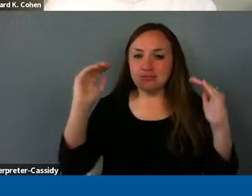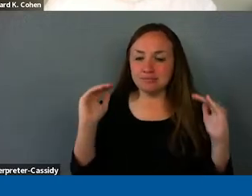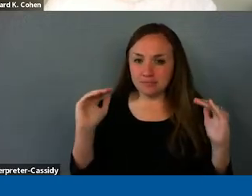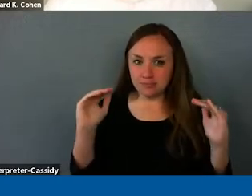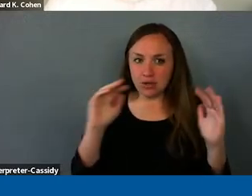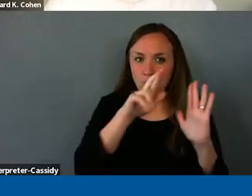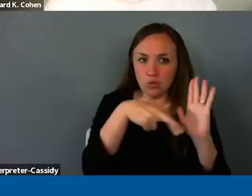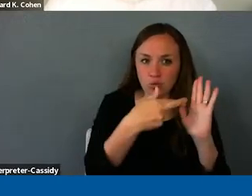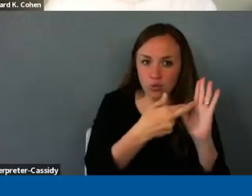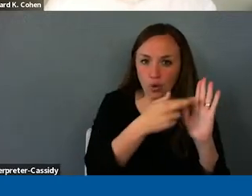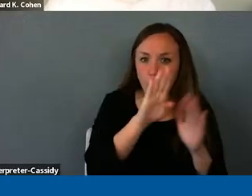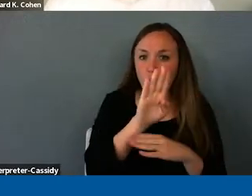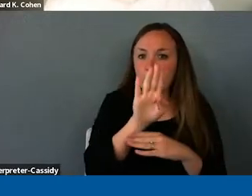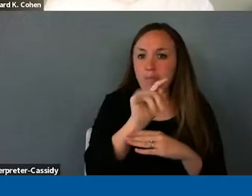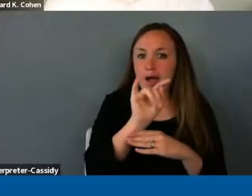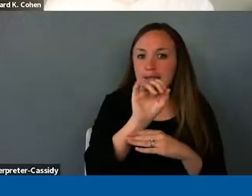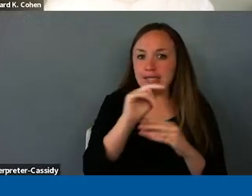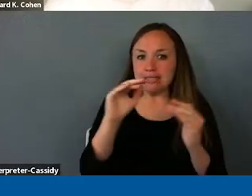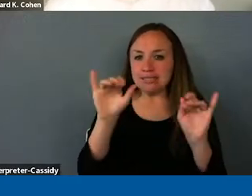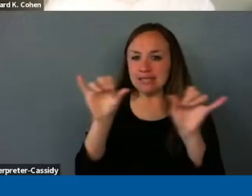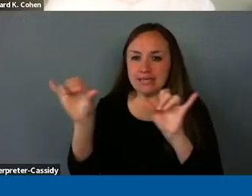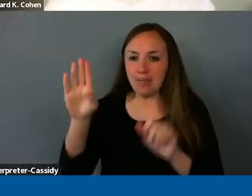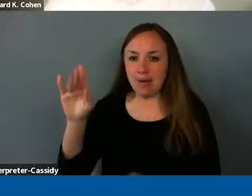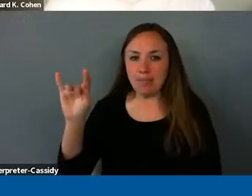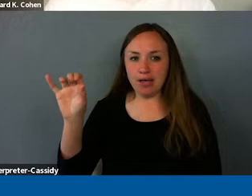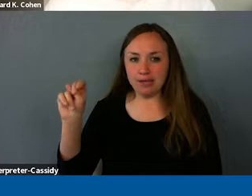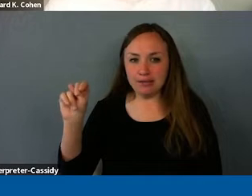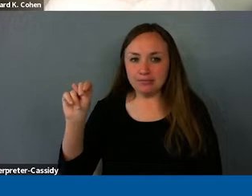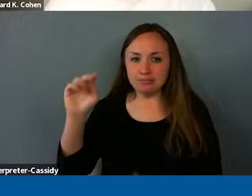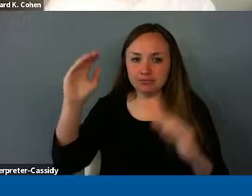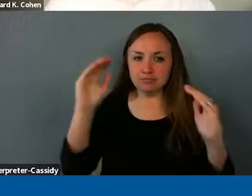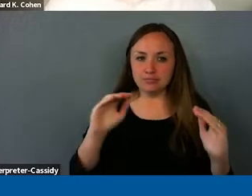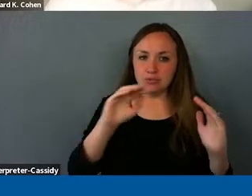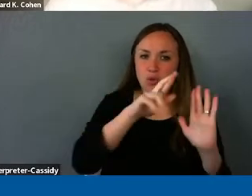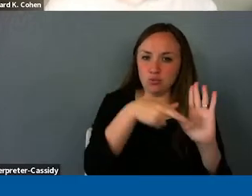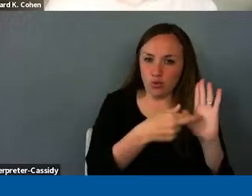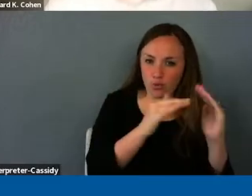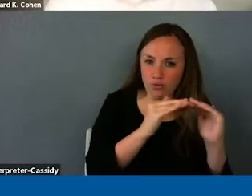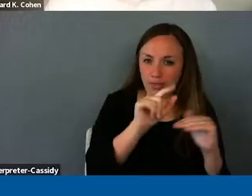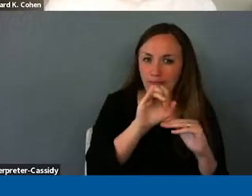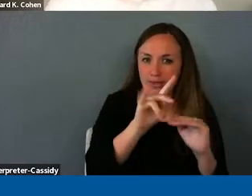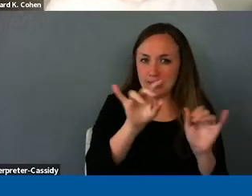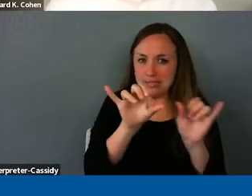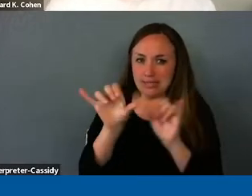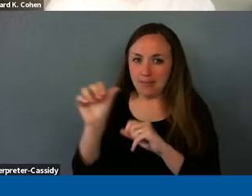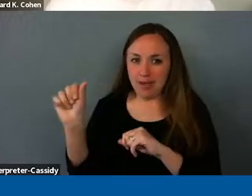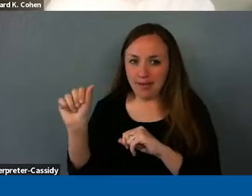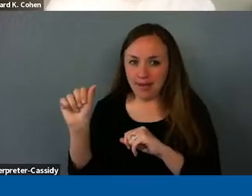Role of button is the same as the button tag, just like role of link is the same as the a or anchor tag. And instead of using role equals navigation,